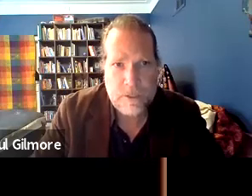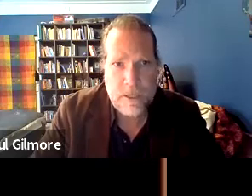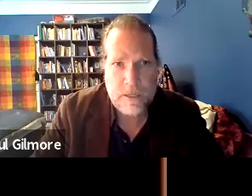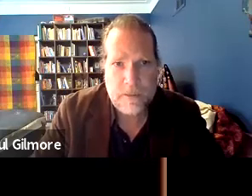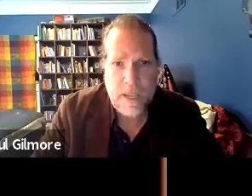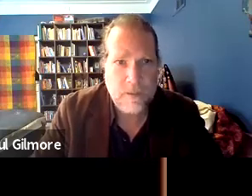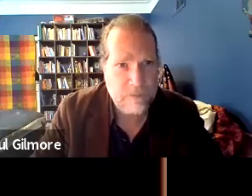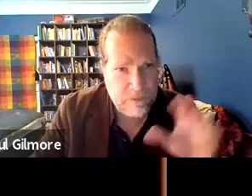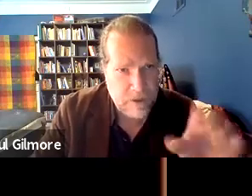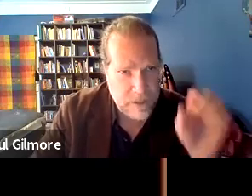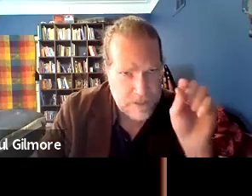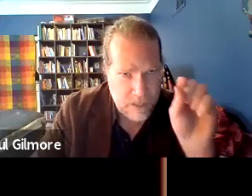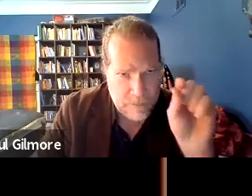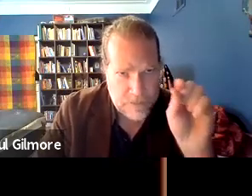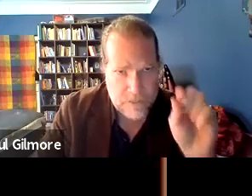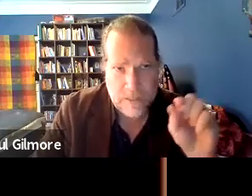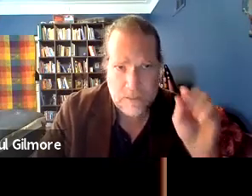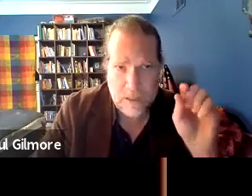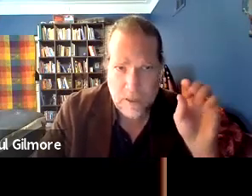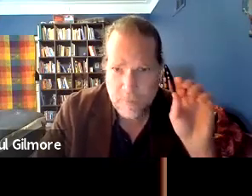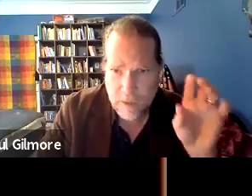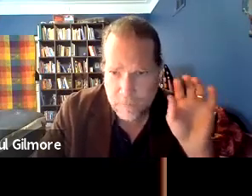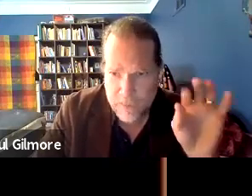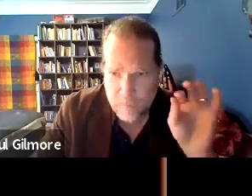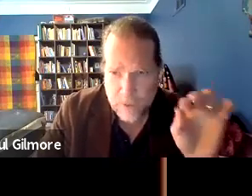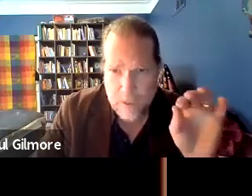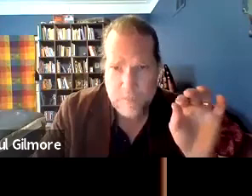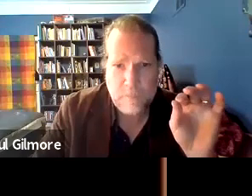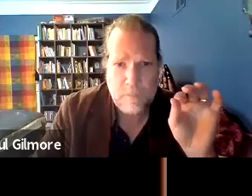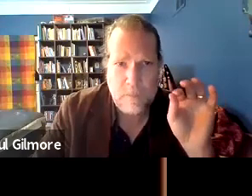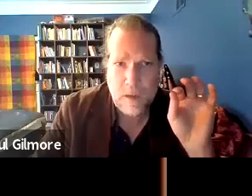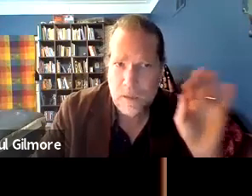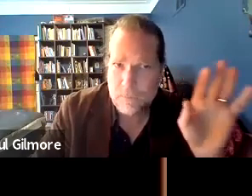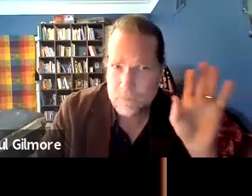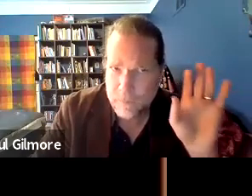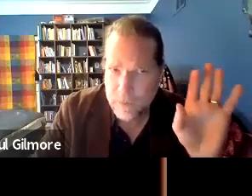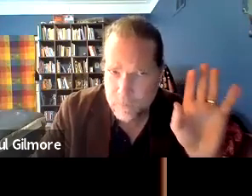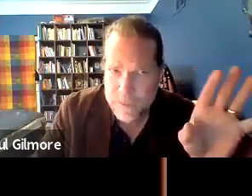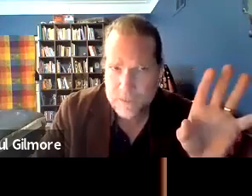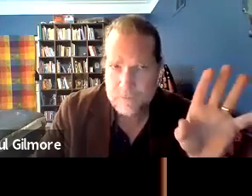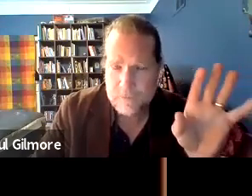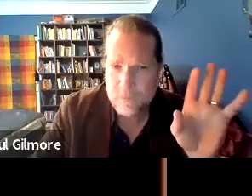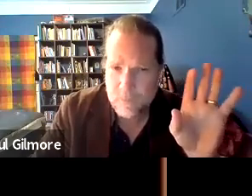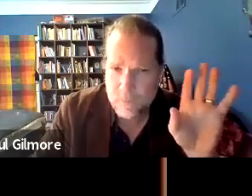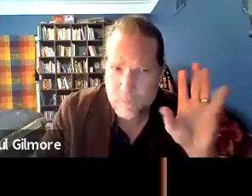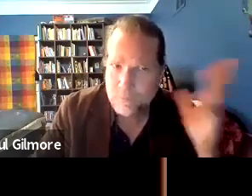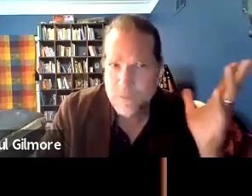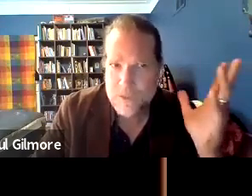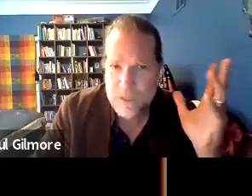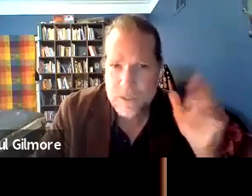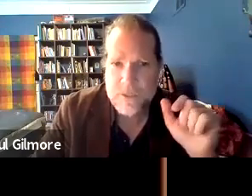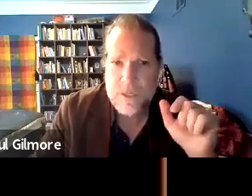today, and of the various elements that are being brought up. In recent months and years.